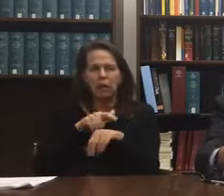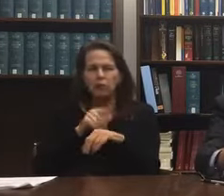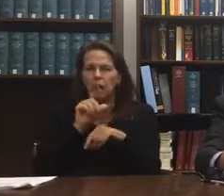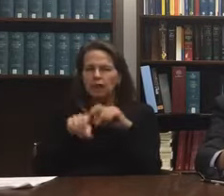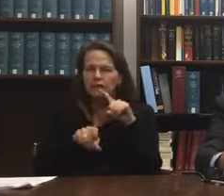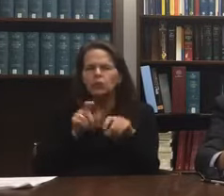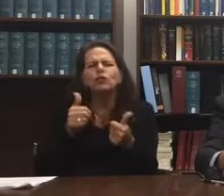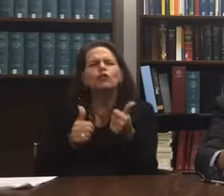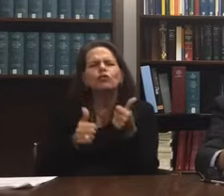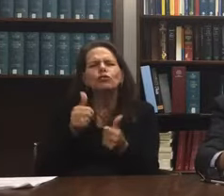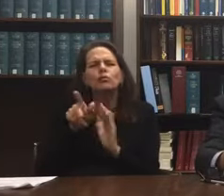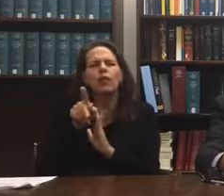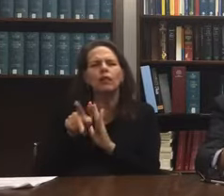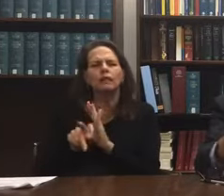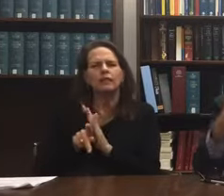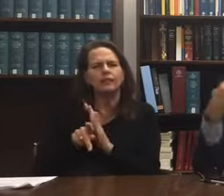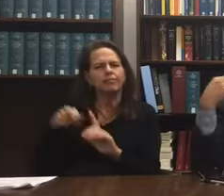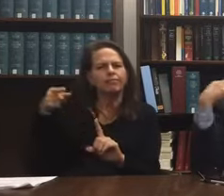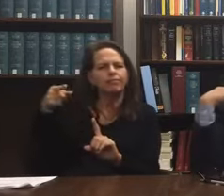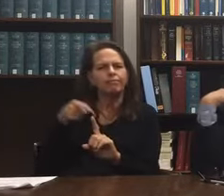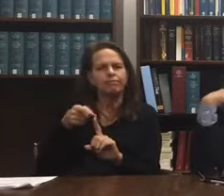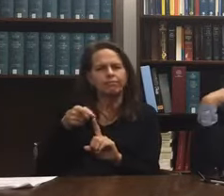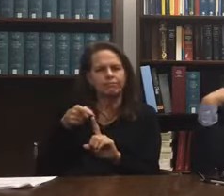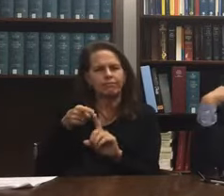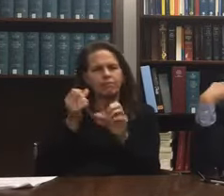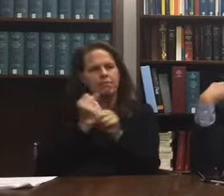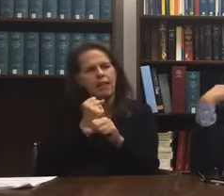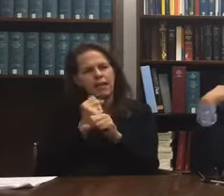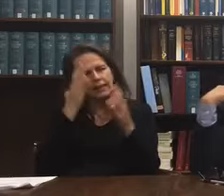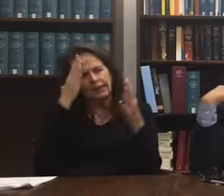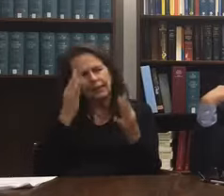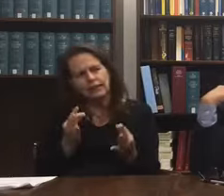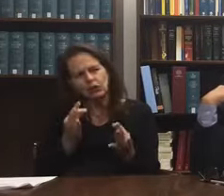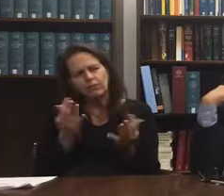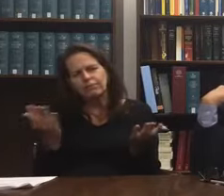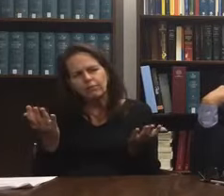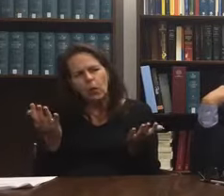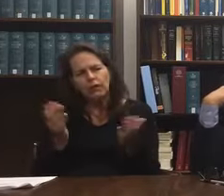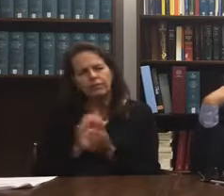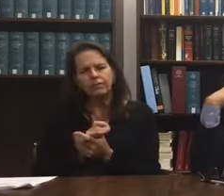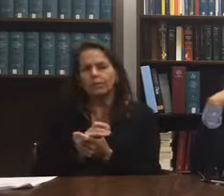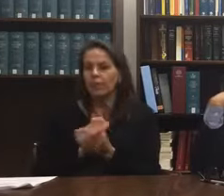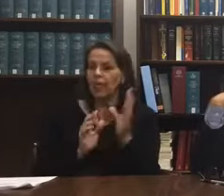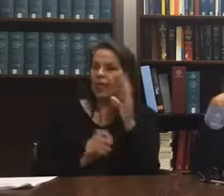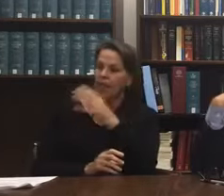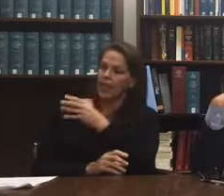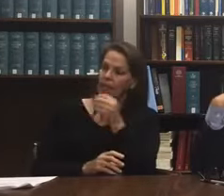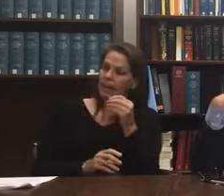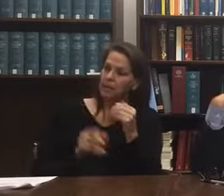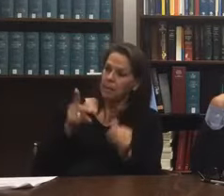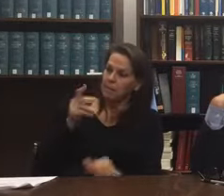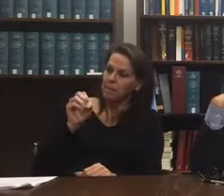policy in particular did you base your decision on and often they can't point to one and Peter if it seems that there's a